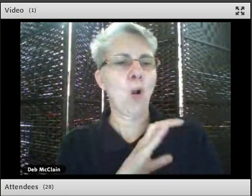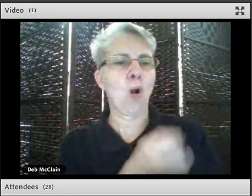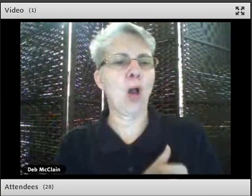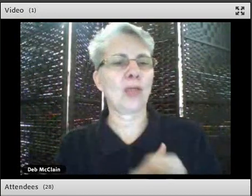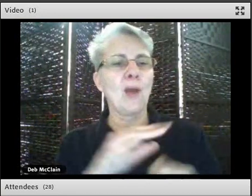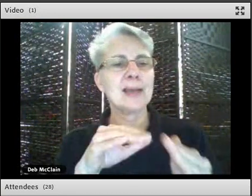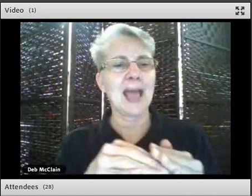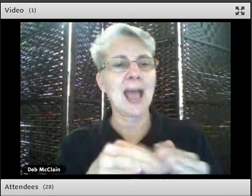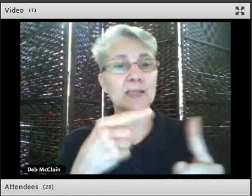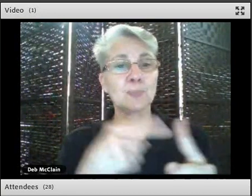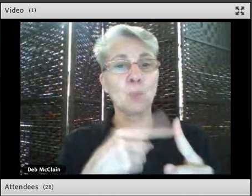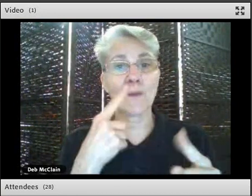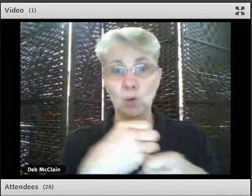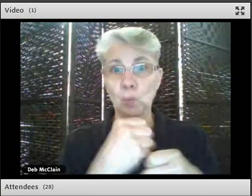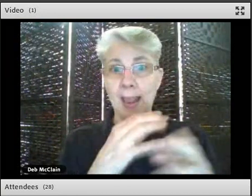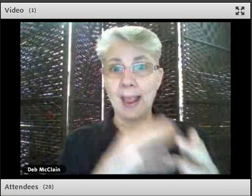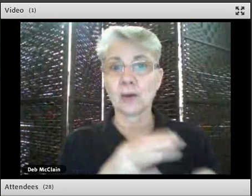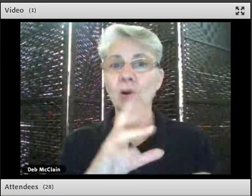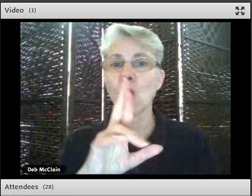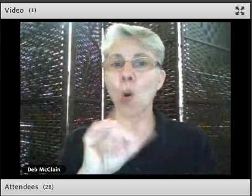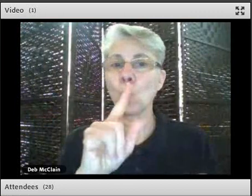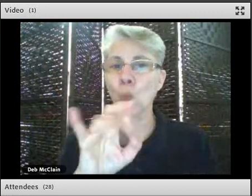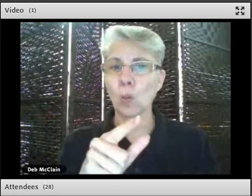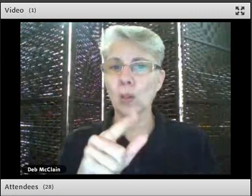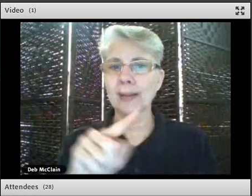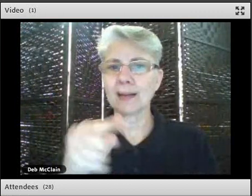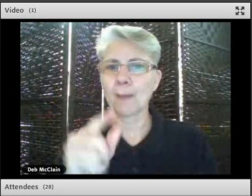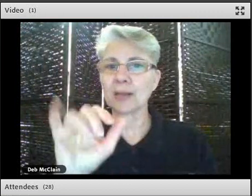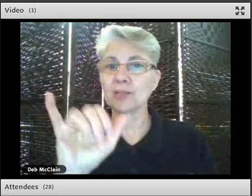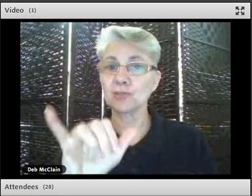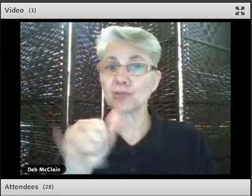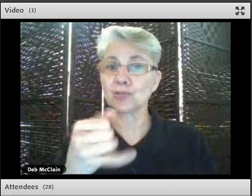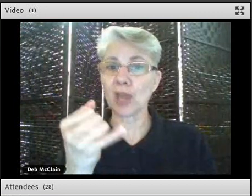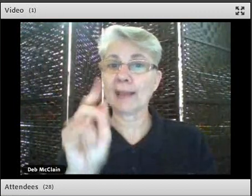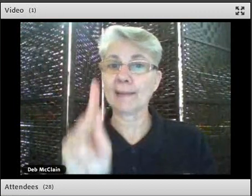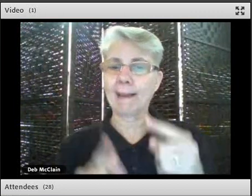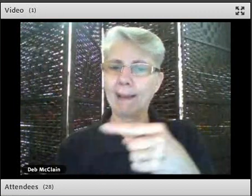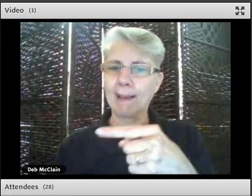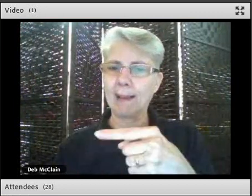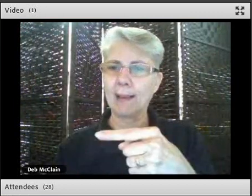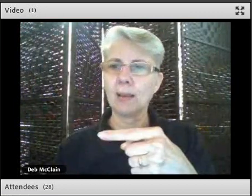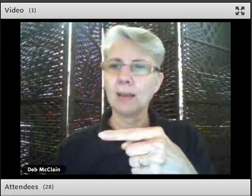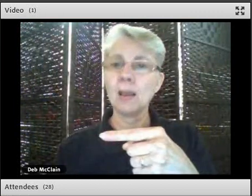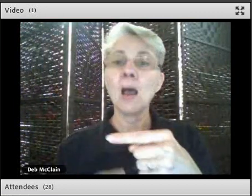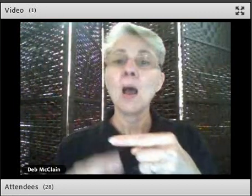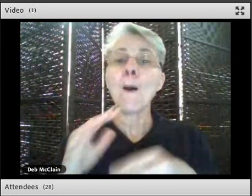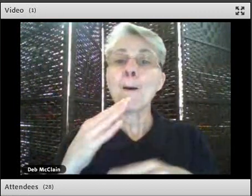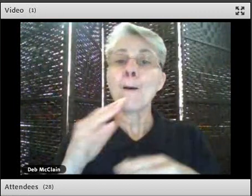which is "Harry Potter and the Half-Blood Prince." And then in subfield S, we have "spoken word,"